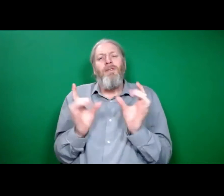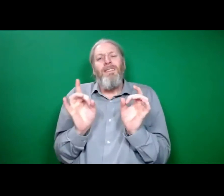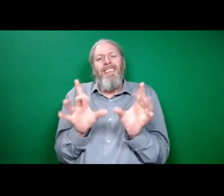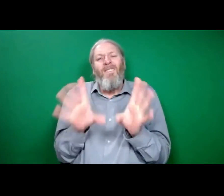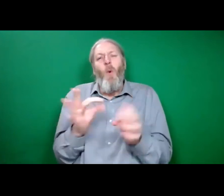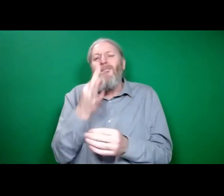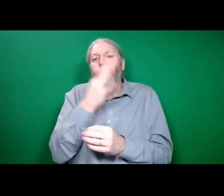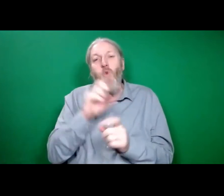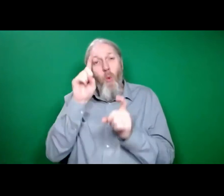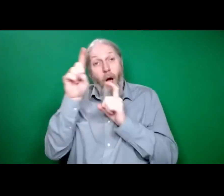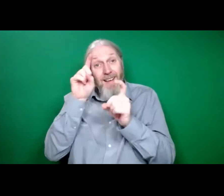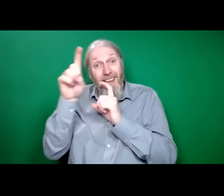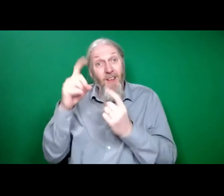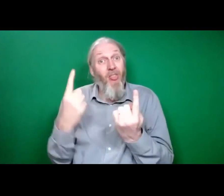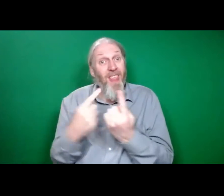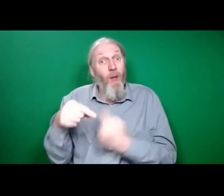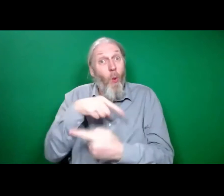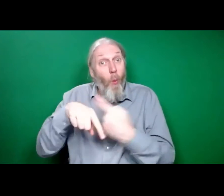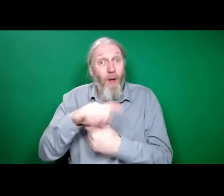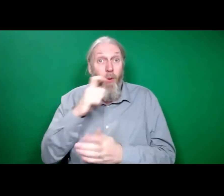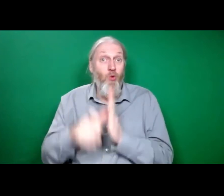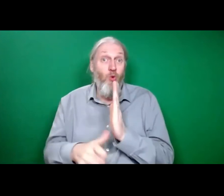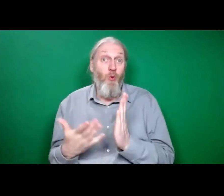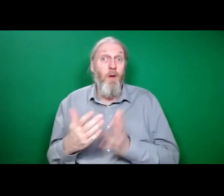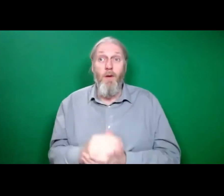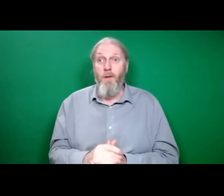think yeah, most importantly, meeting people where they